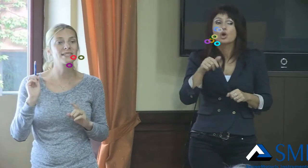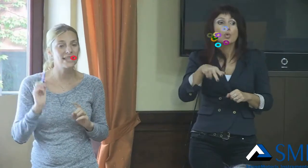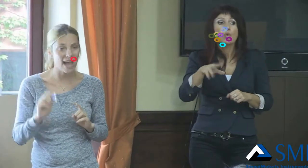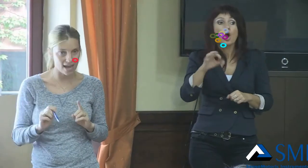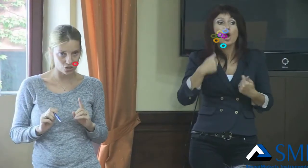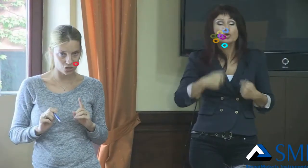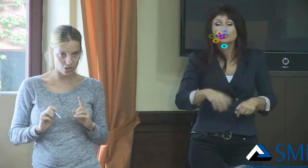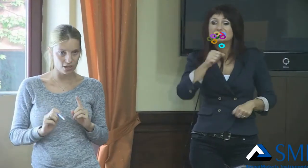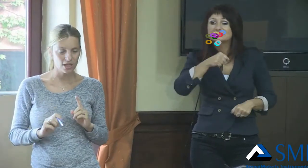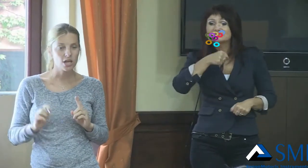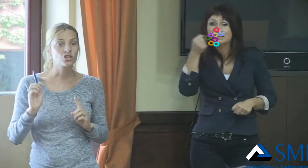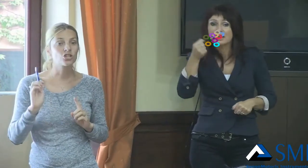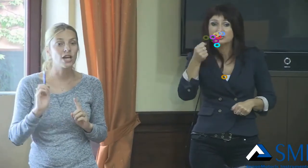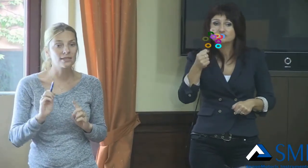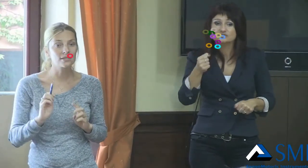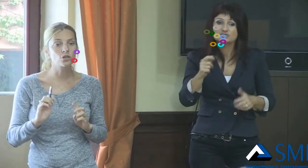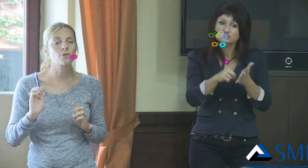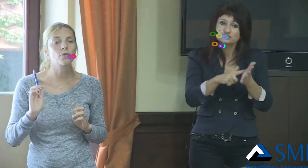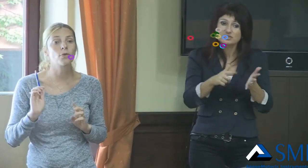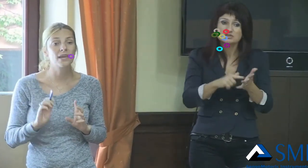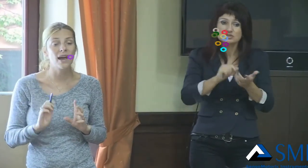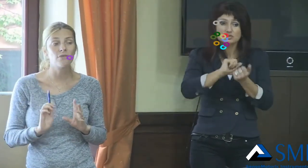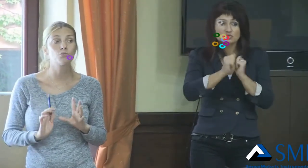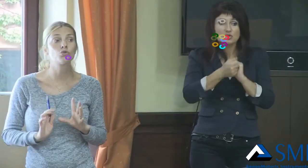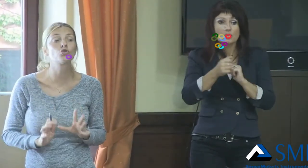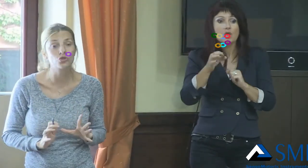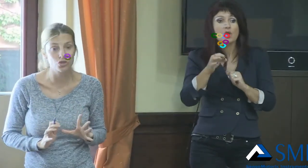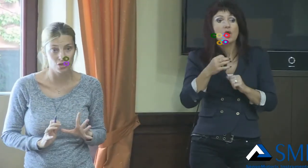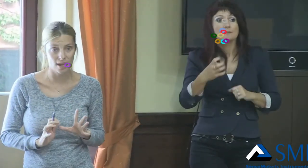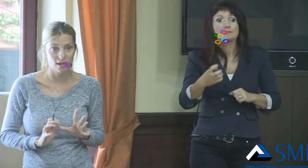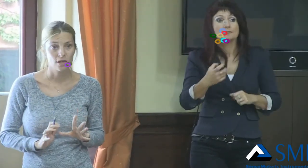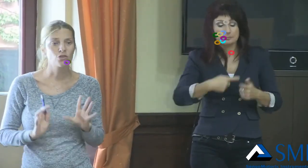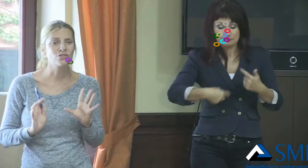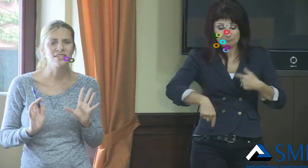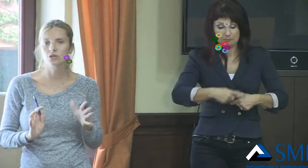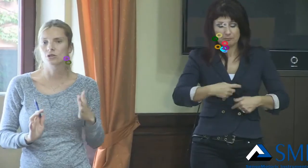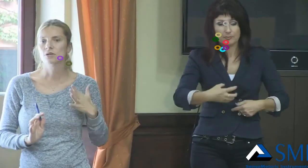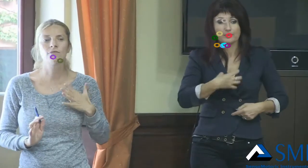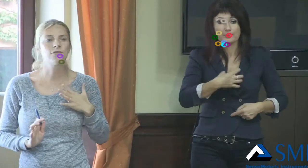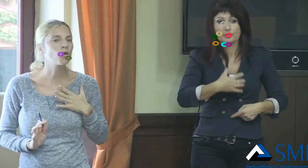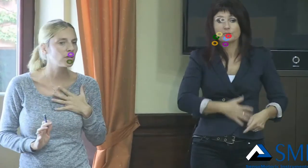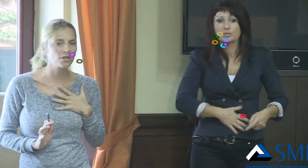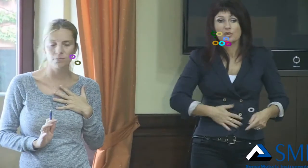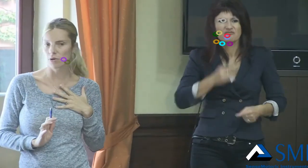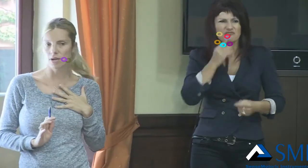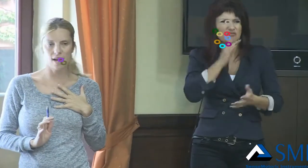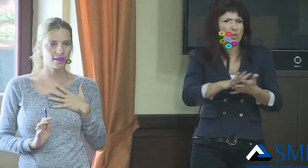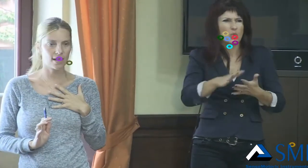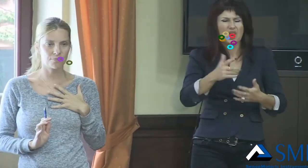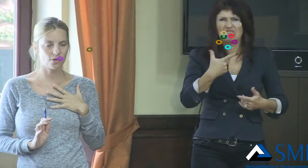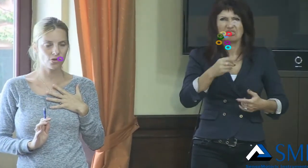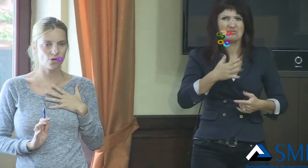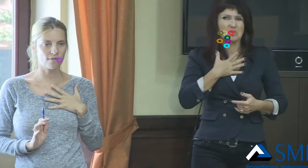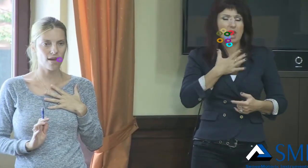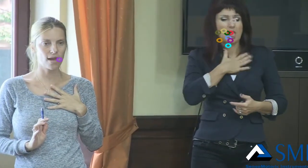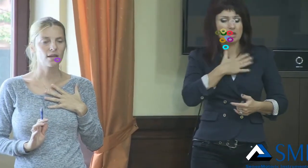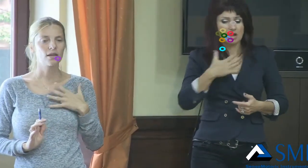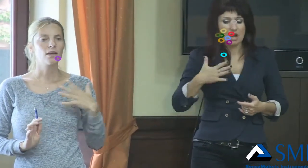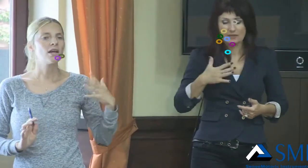The person on the left, through her gestures and facial expressions attracts very much other subjects’ attention.